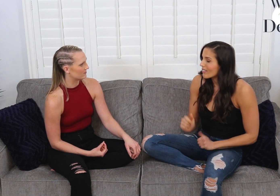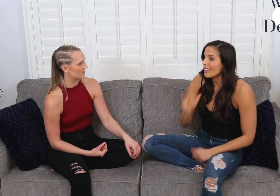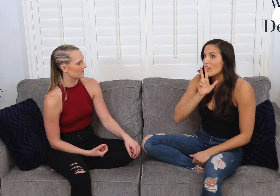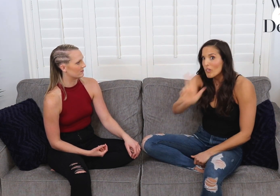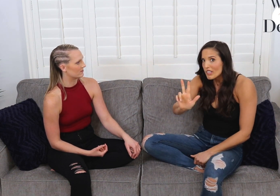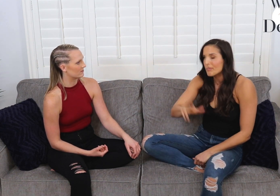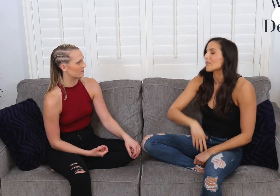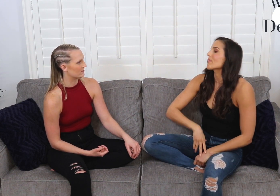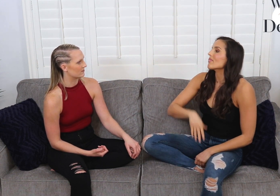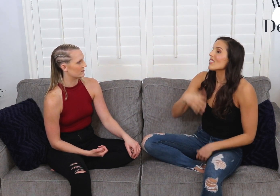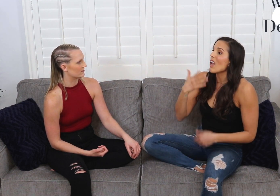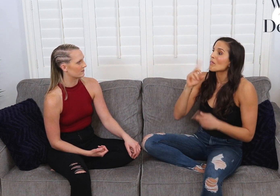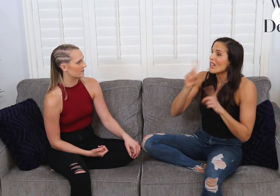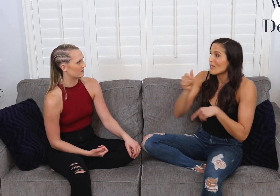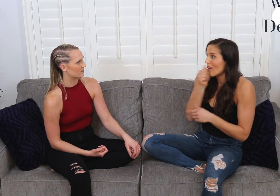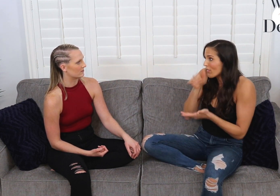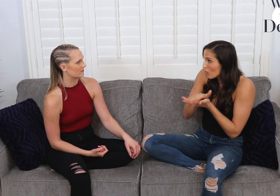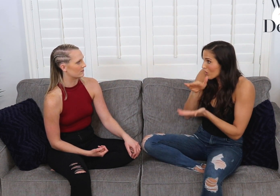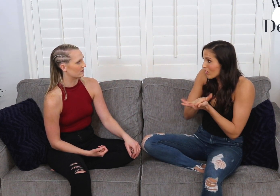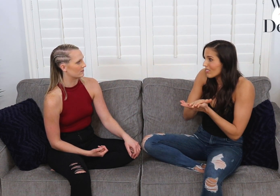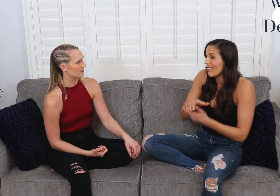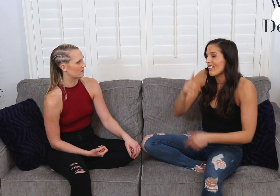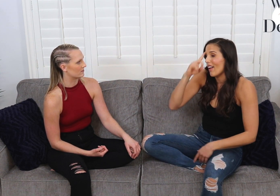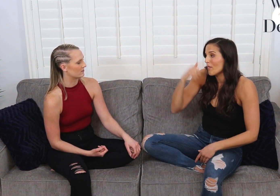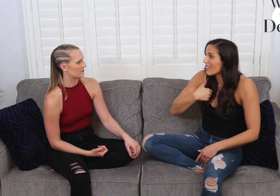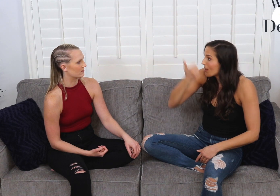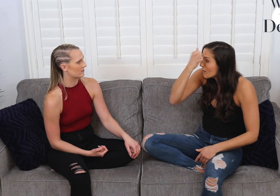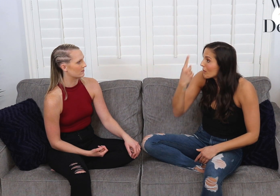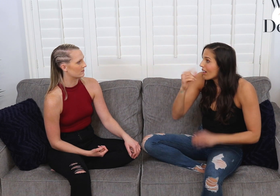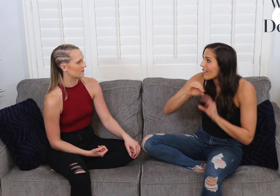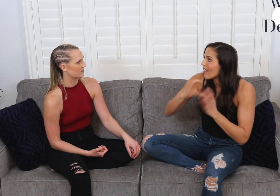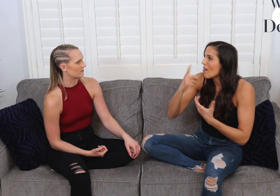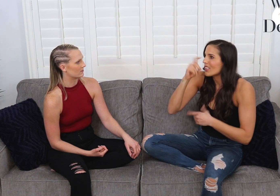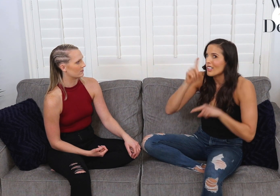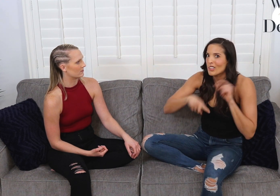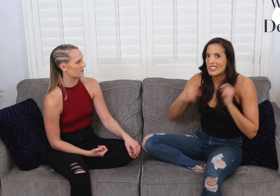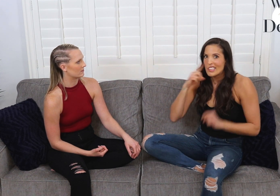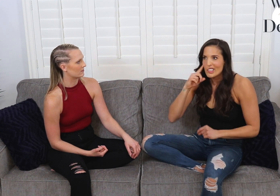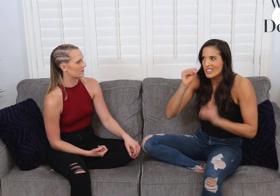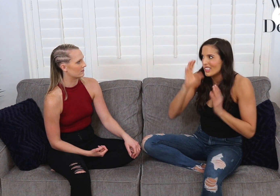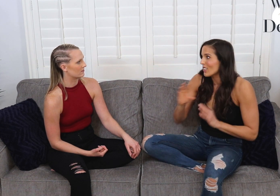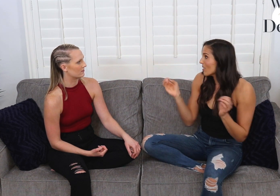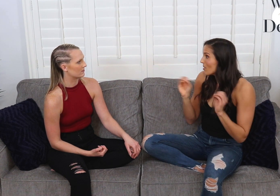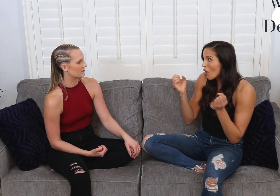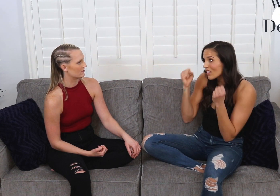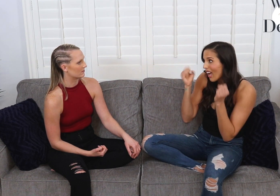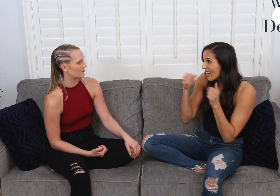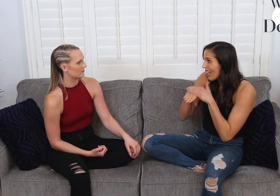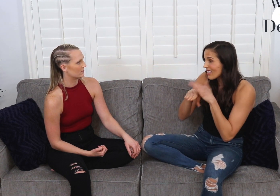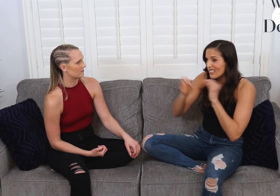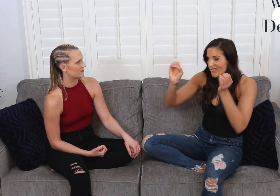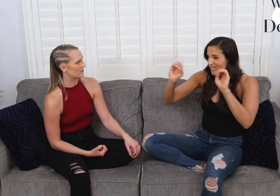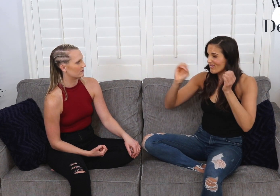at the age of three. And later I went to a private school, and I thought it was the dumbest one in class because i couldn't hear the teachers and